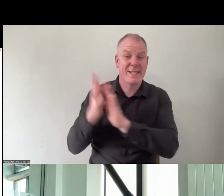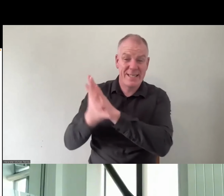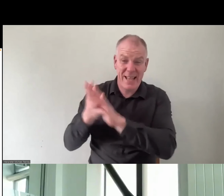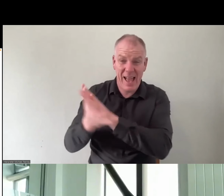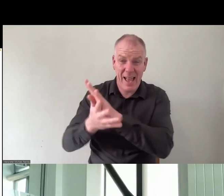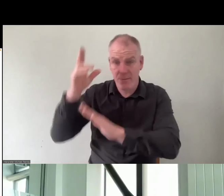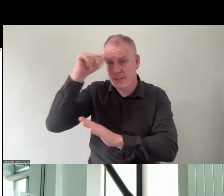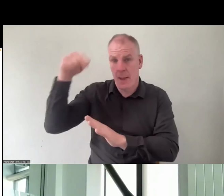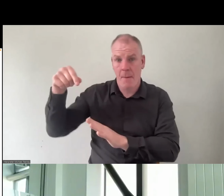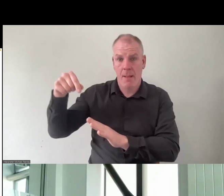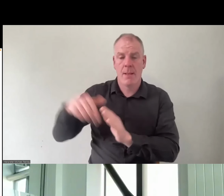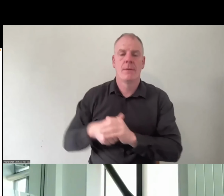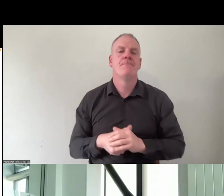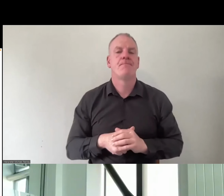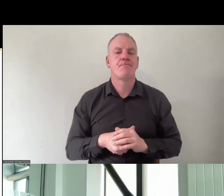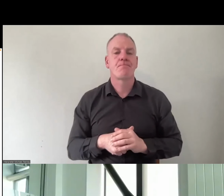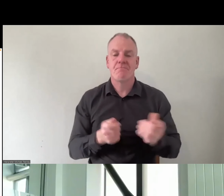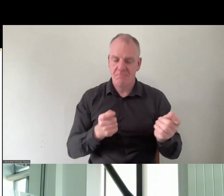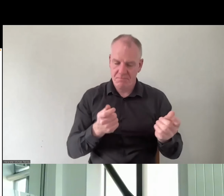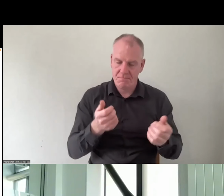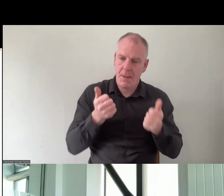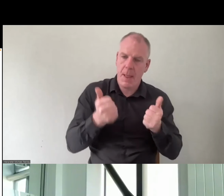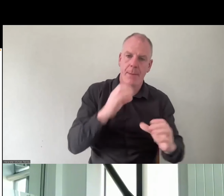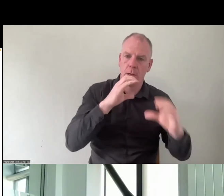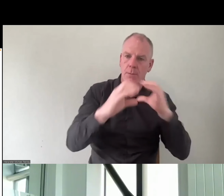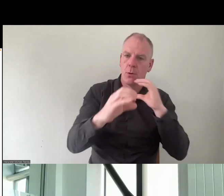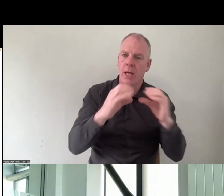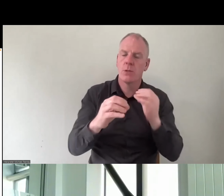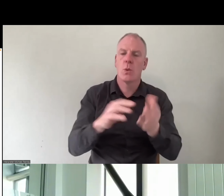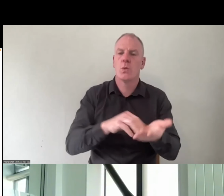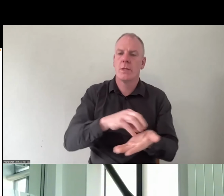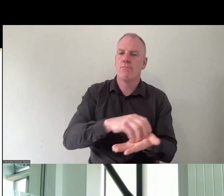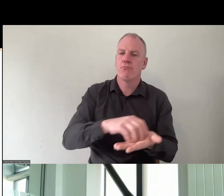and facilitation of communication, for example, in Braille or other formats.